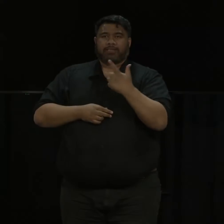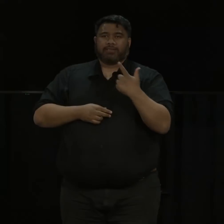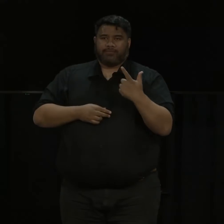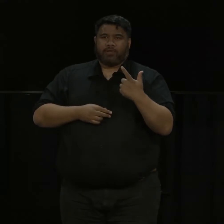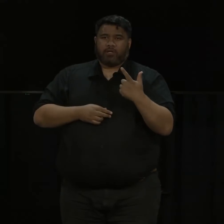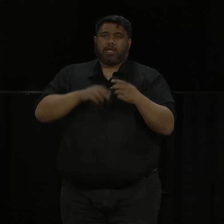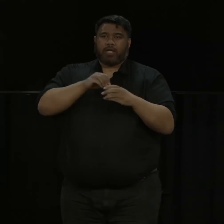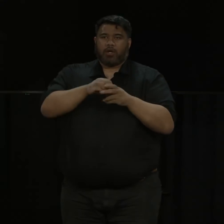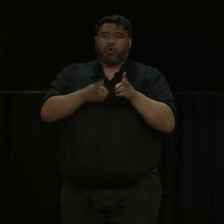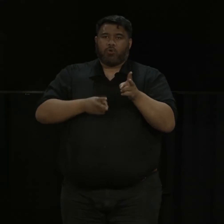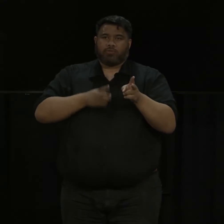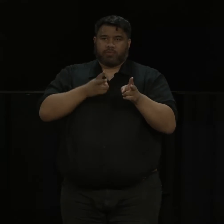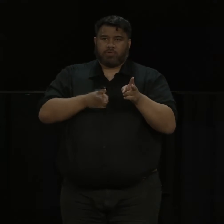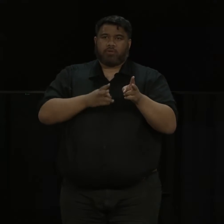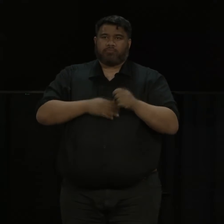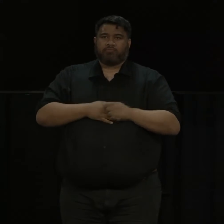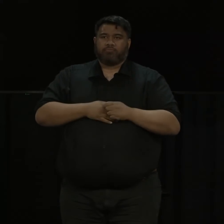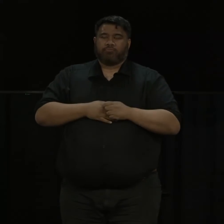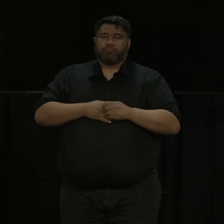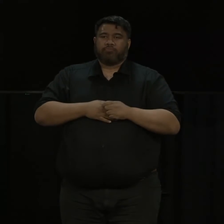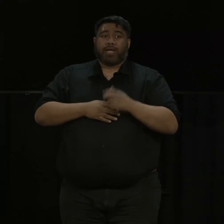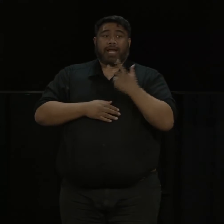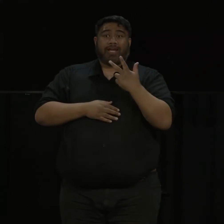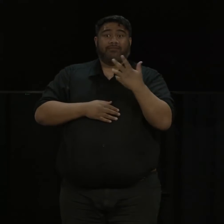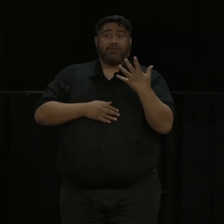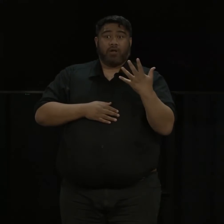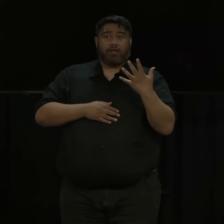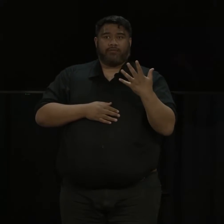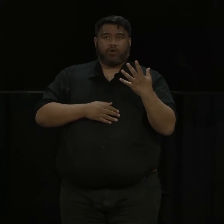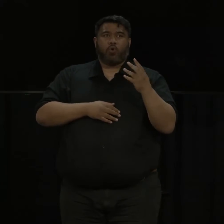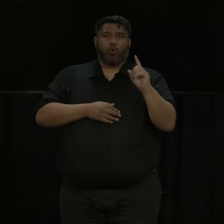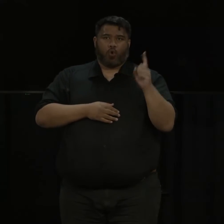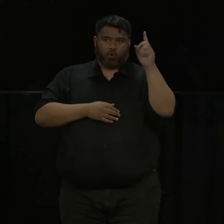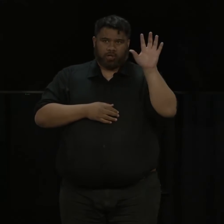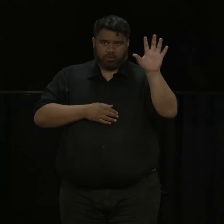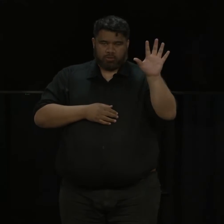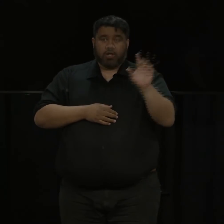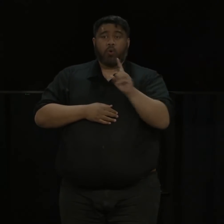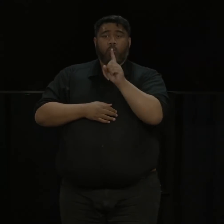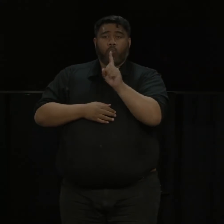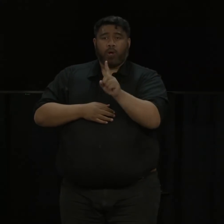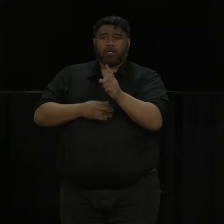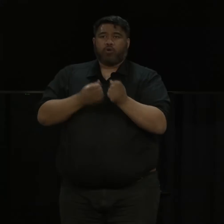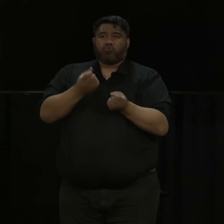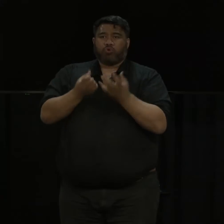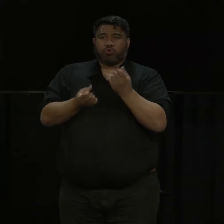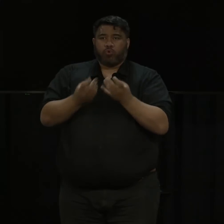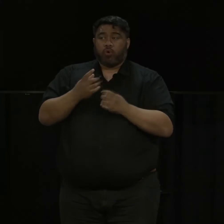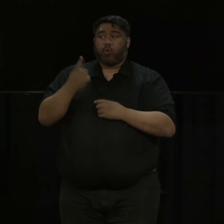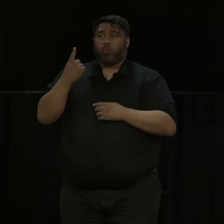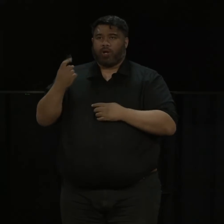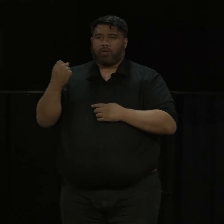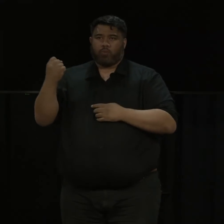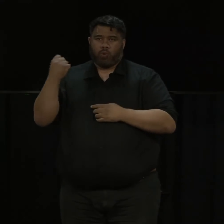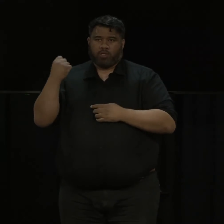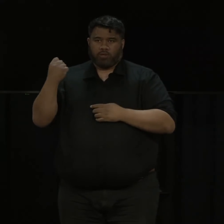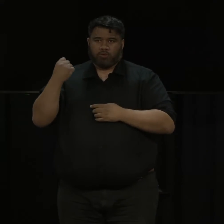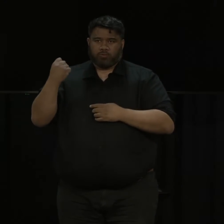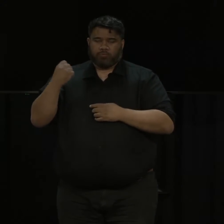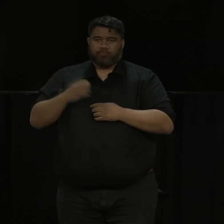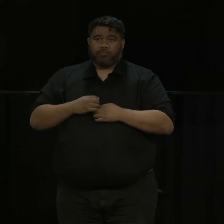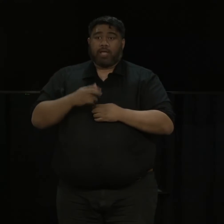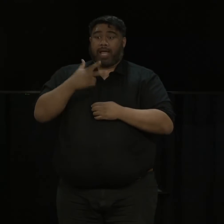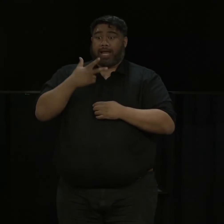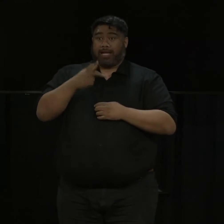and we have one historical case